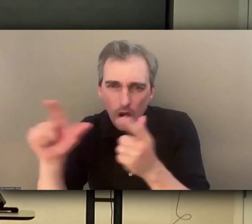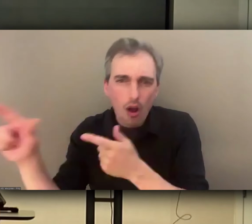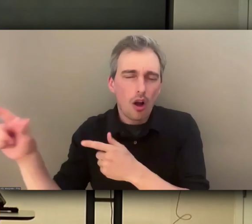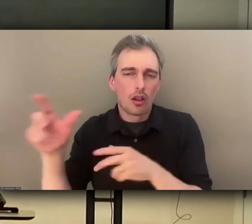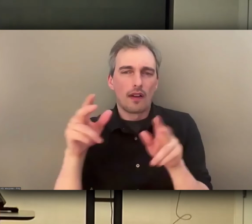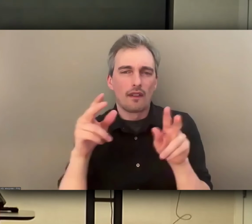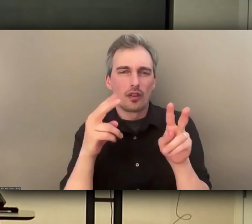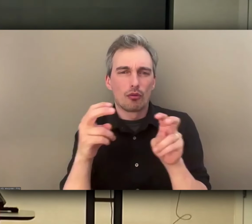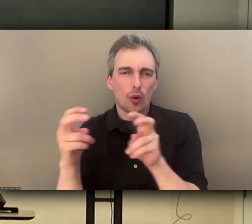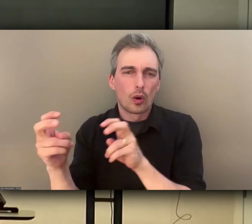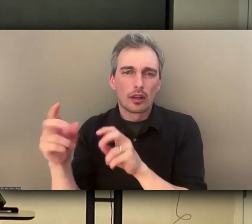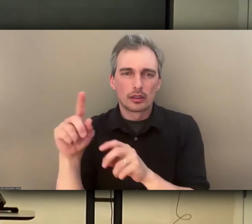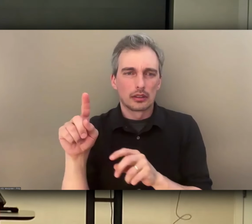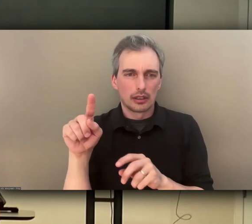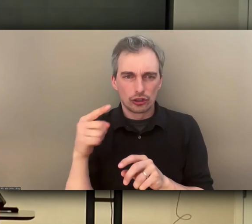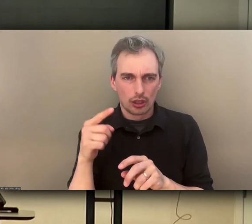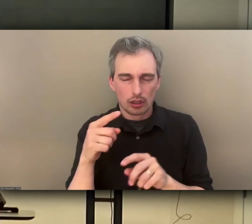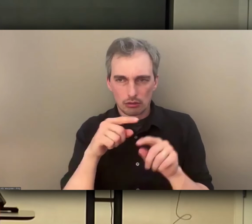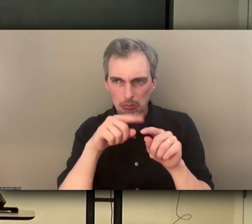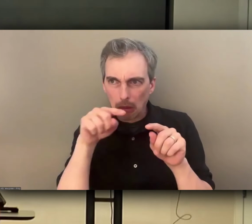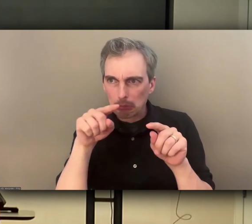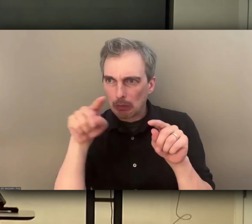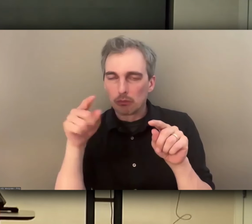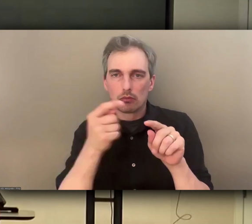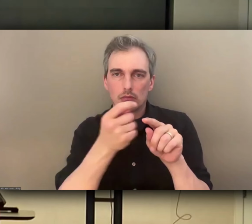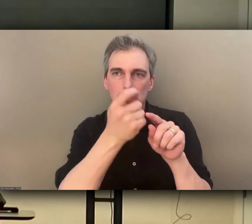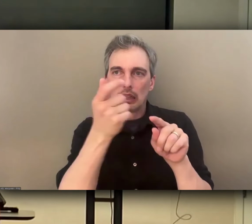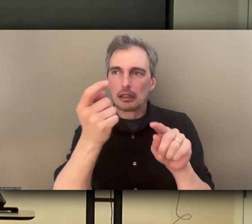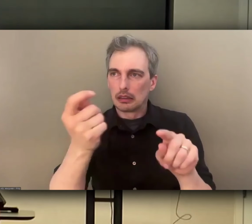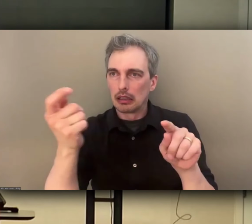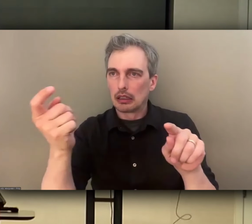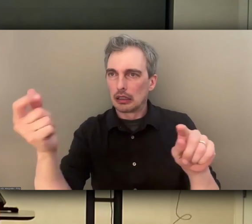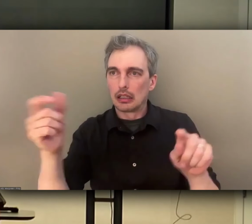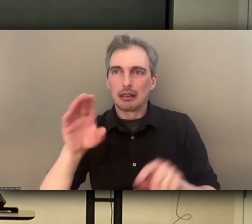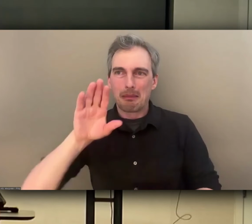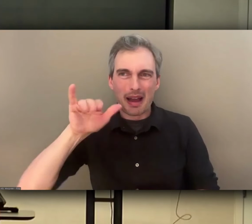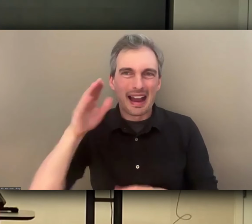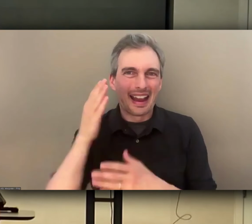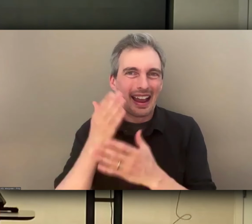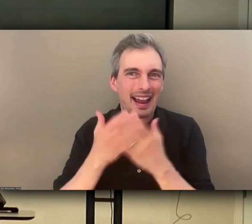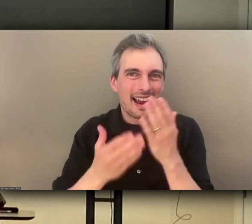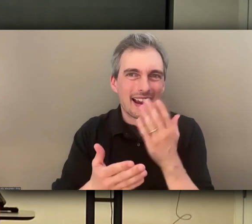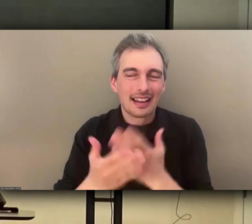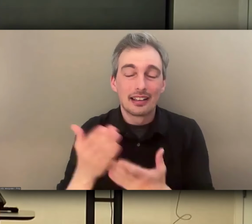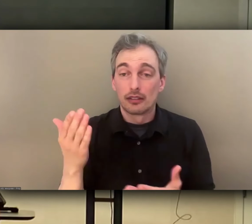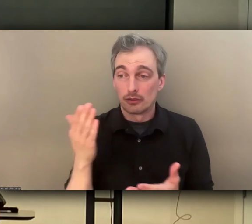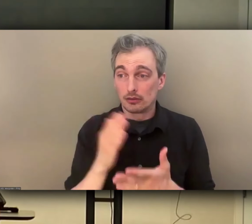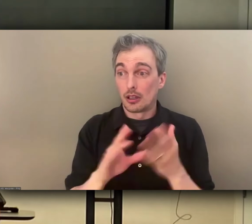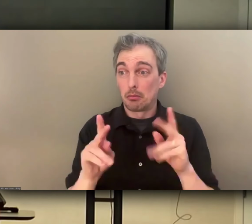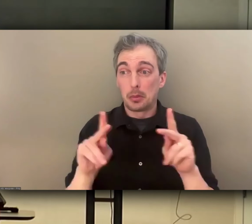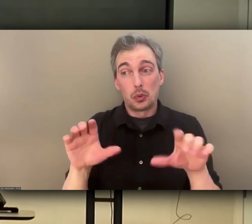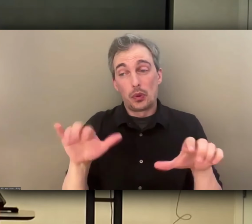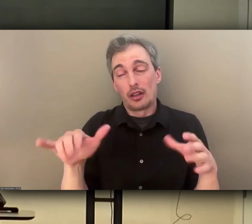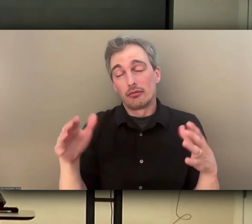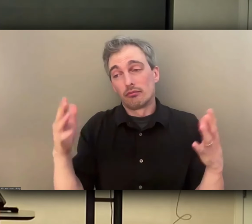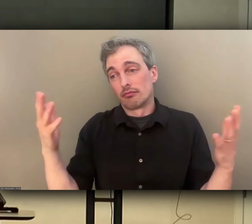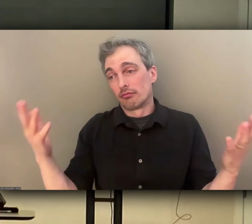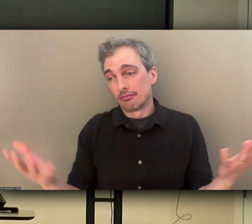Those kinds of things. By hand. And some people do that. So... Yeah. The technology is there. But how to use